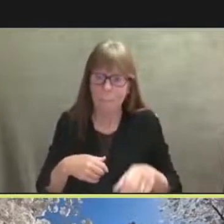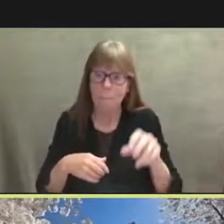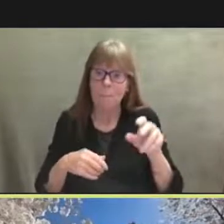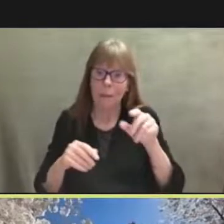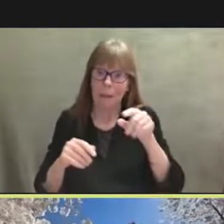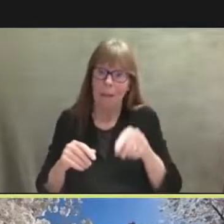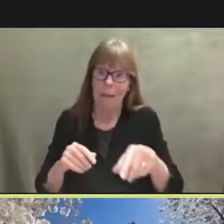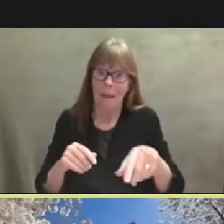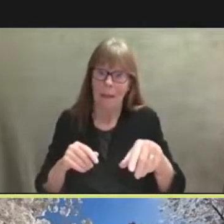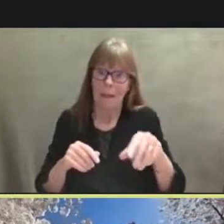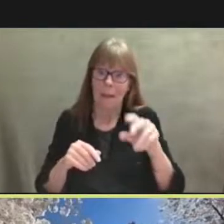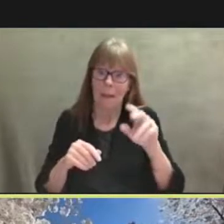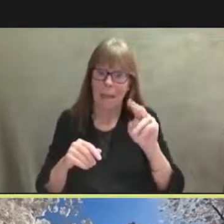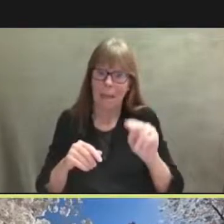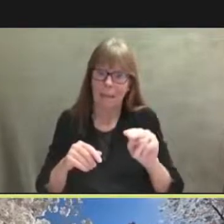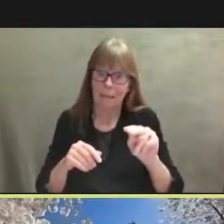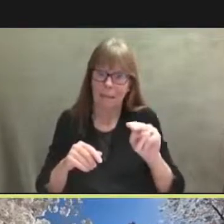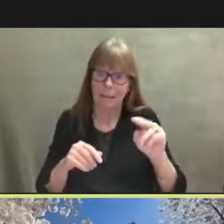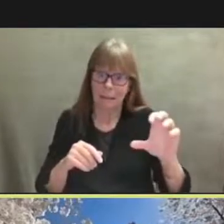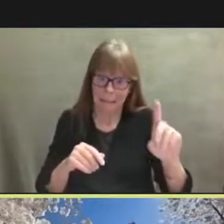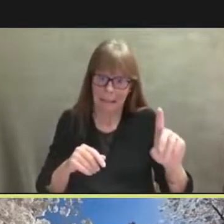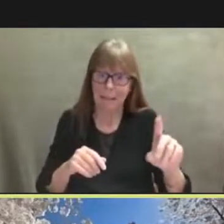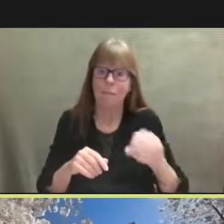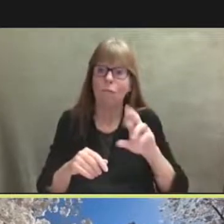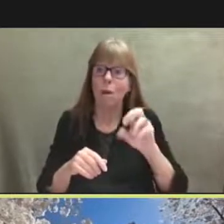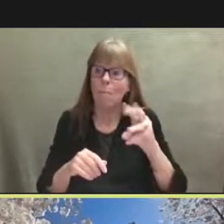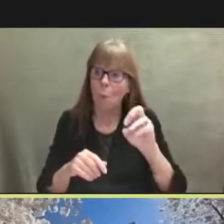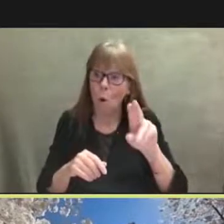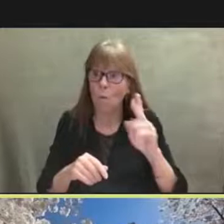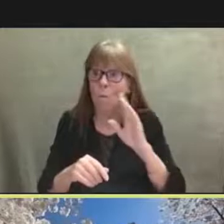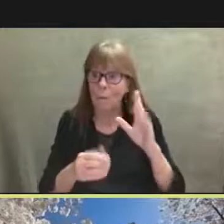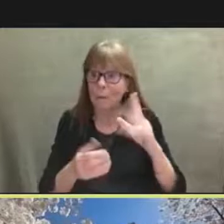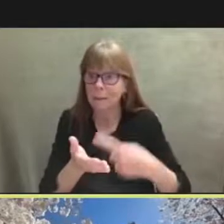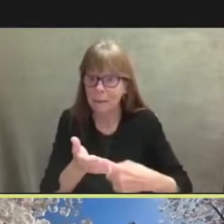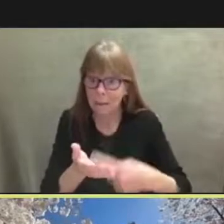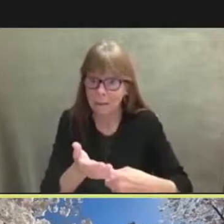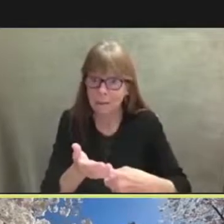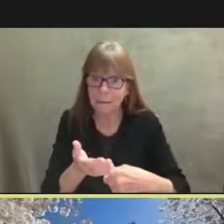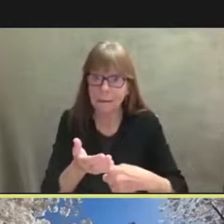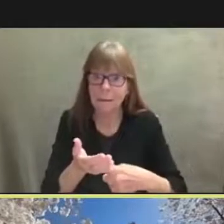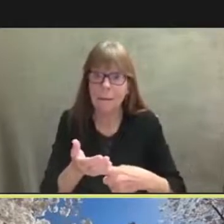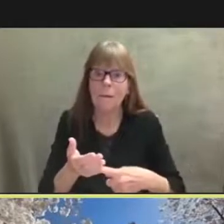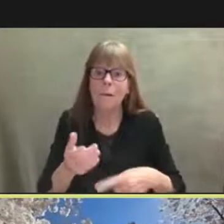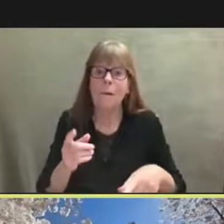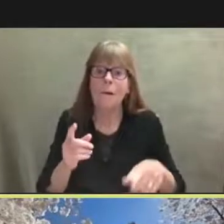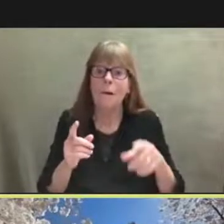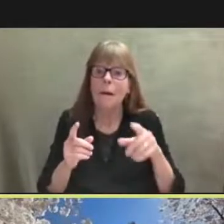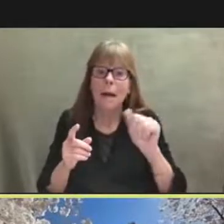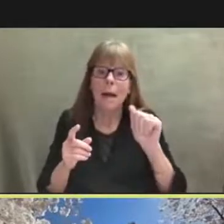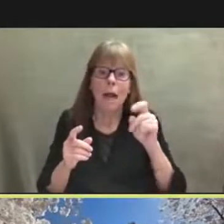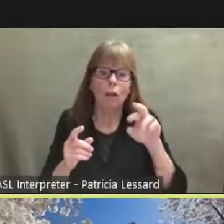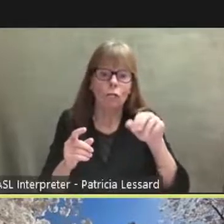with a focus on its four components, core components. Andres Gallegos, Esq. is a disability